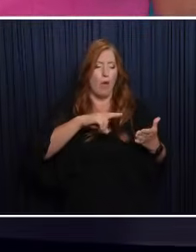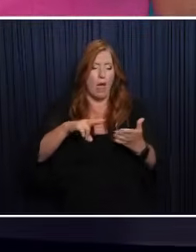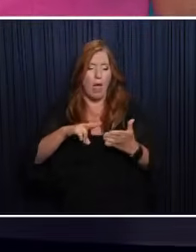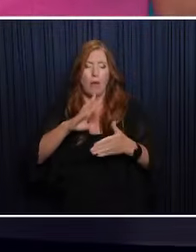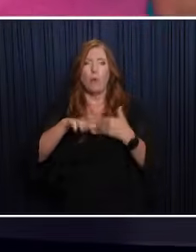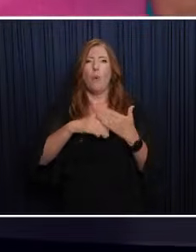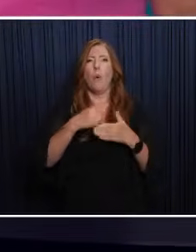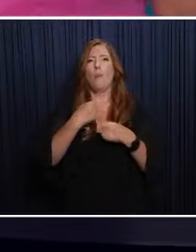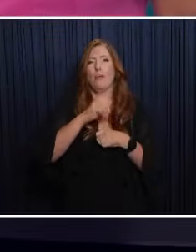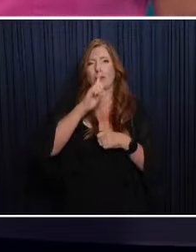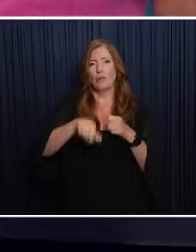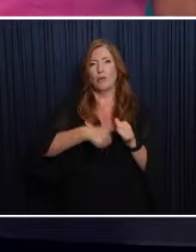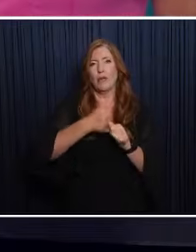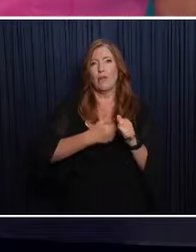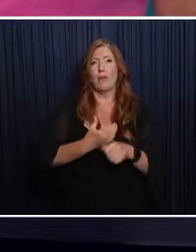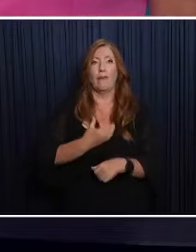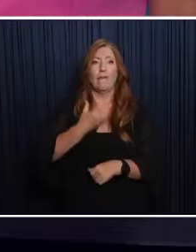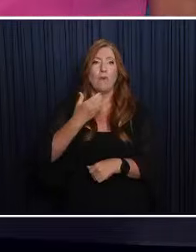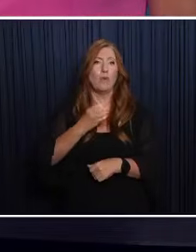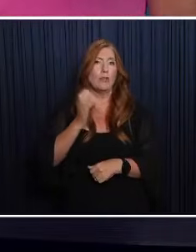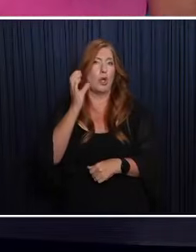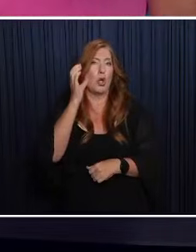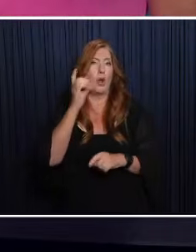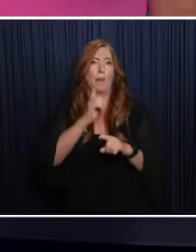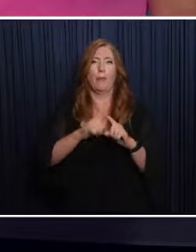WE'VE REVIEWED ALL OF THEM TO MAKE SURE EVERY VOICE IS HEARD.